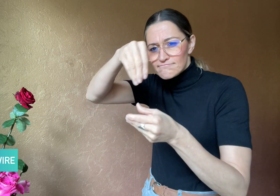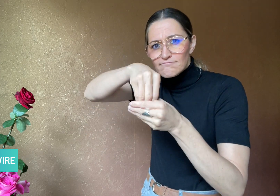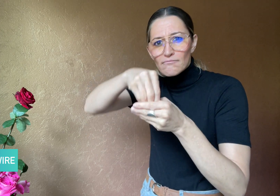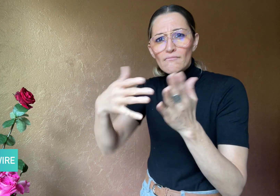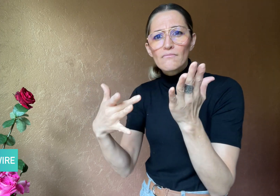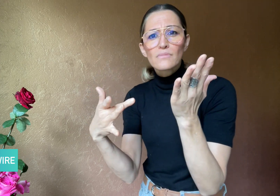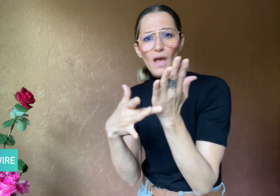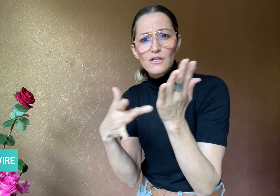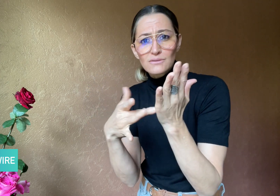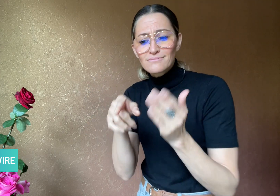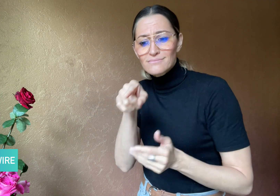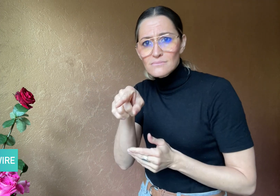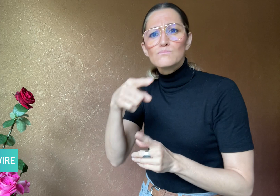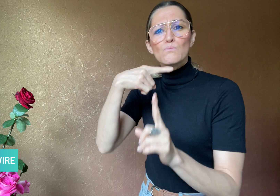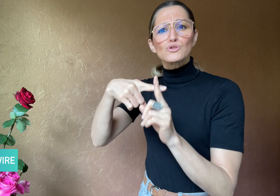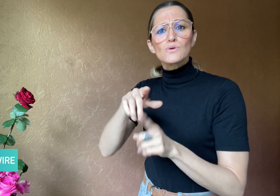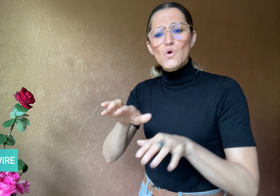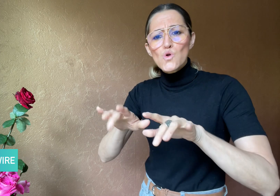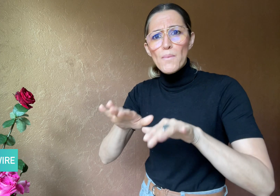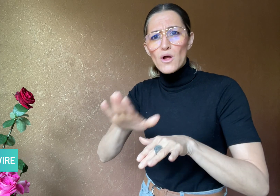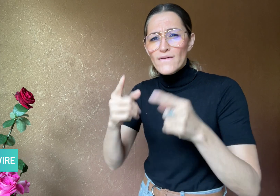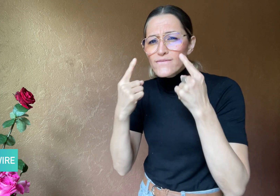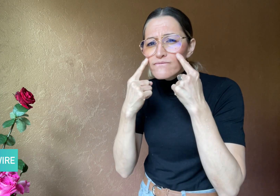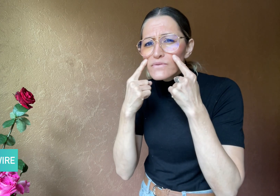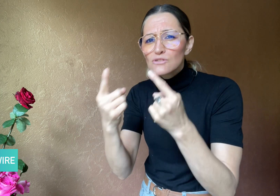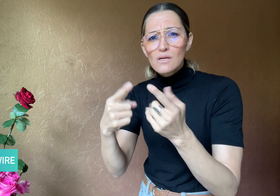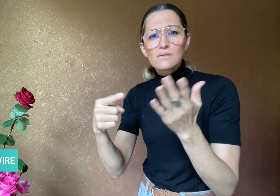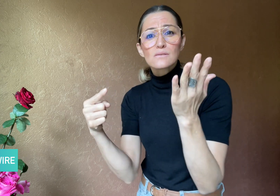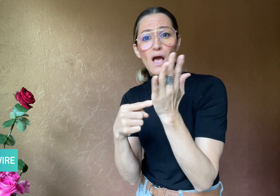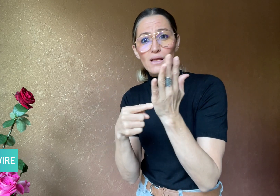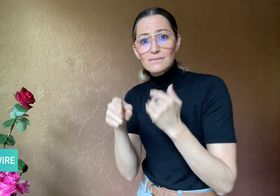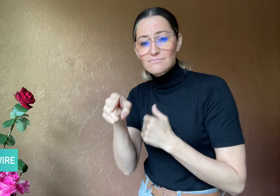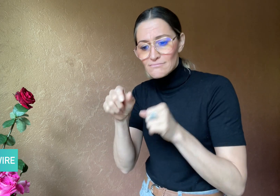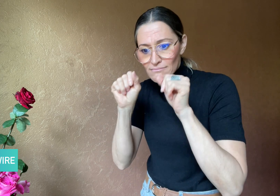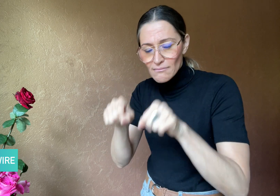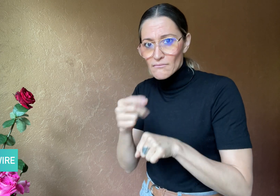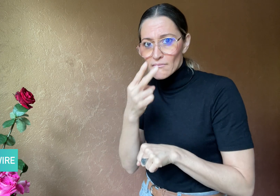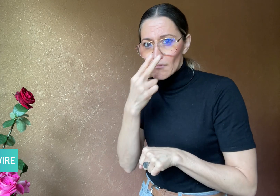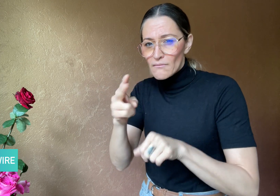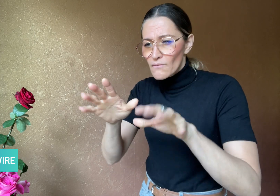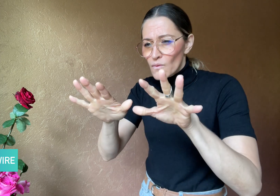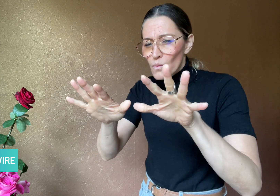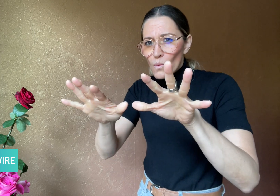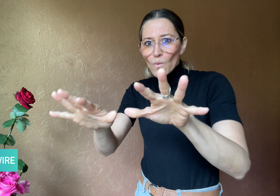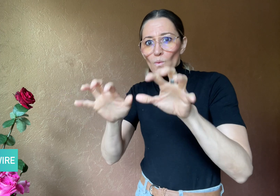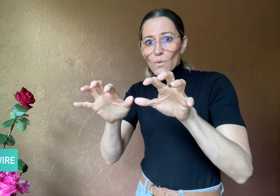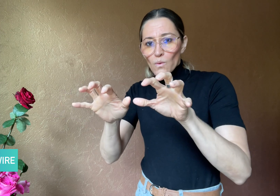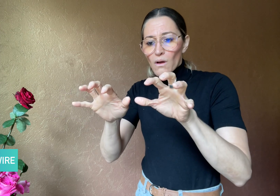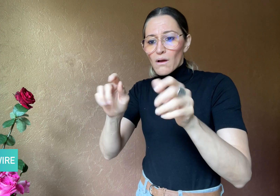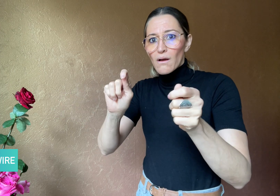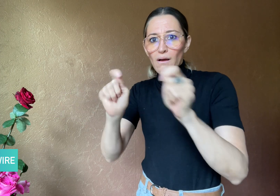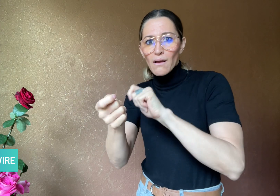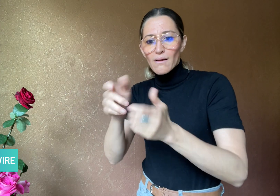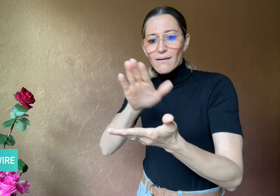and computer vision technology to recognize and translate